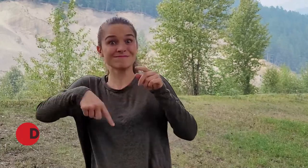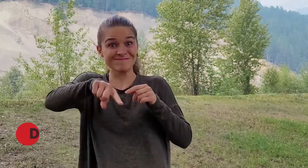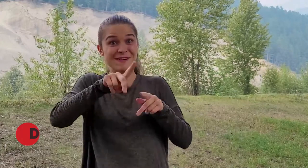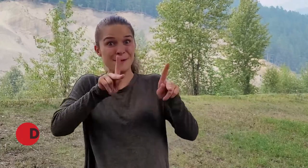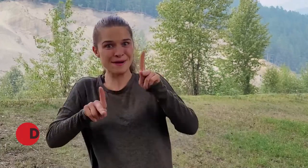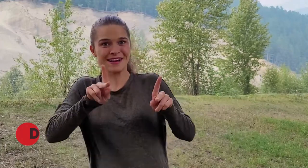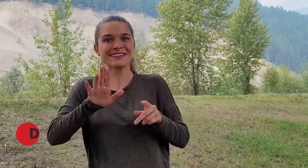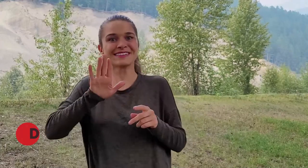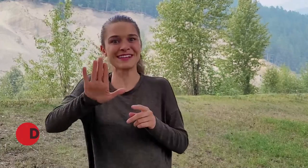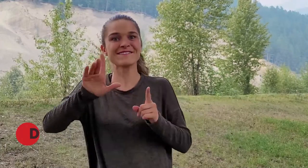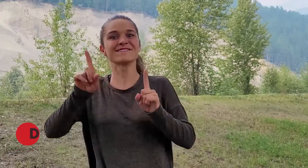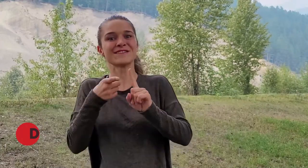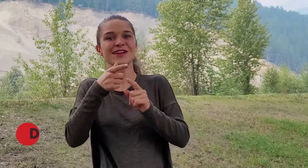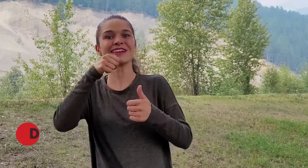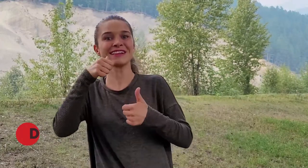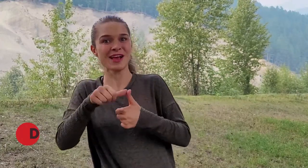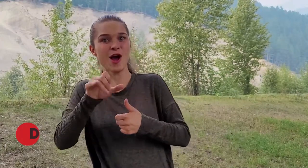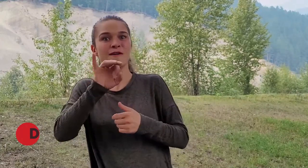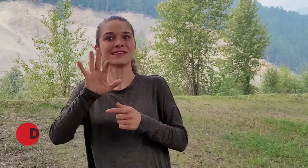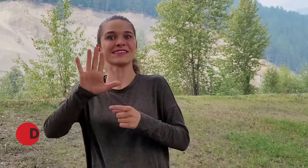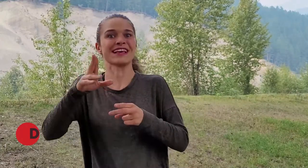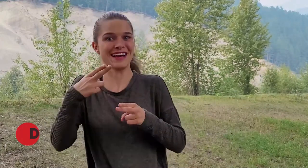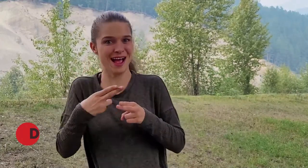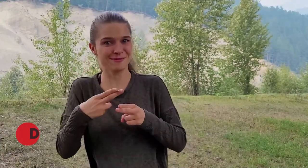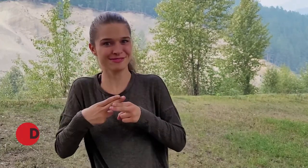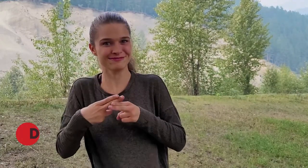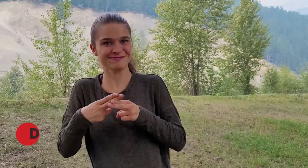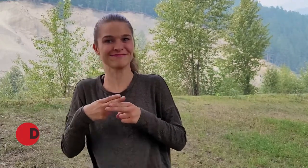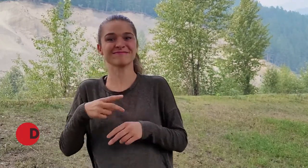each co-chair’s name.